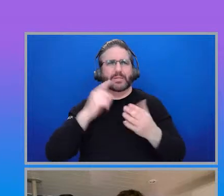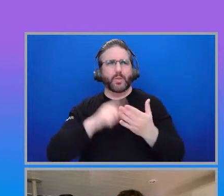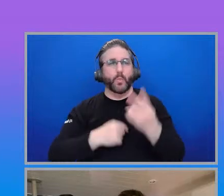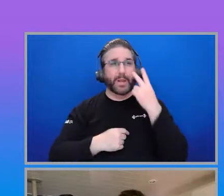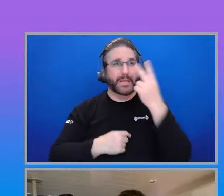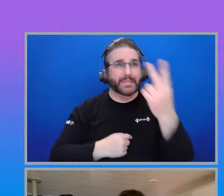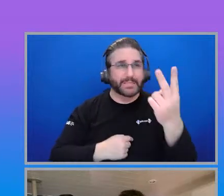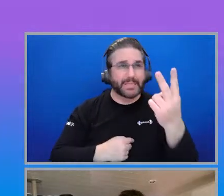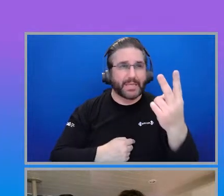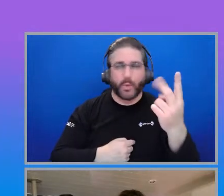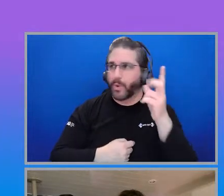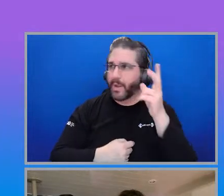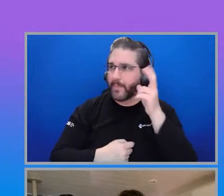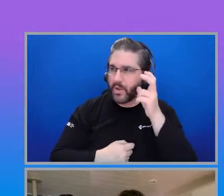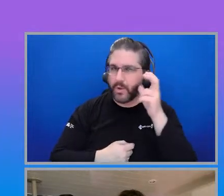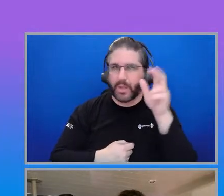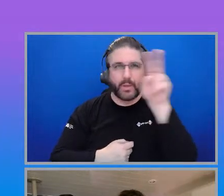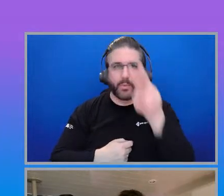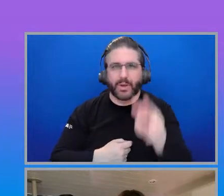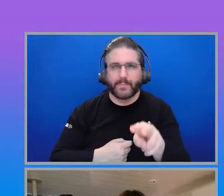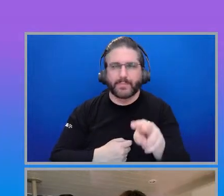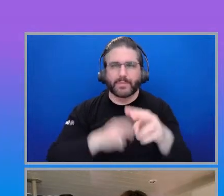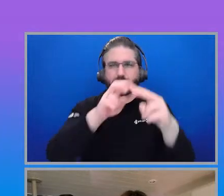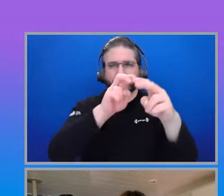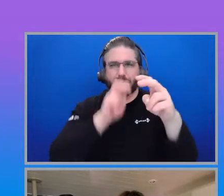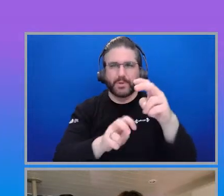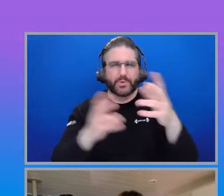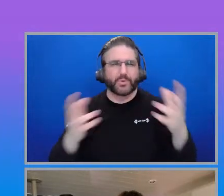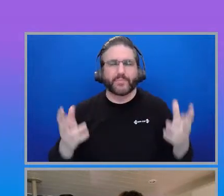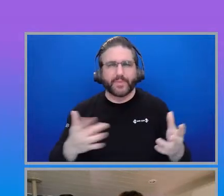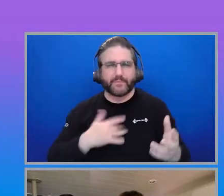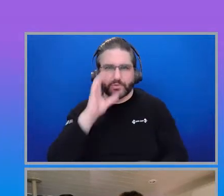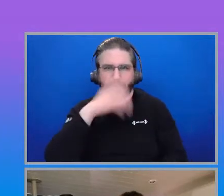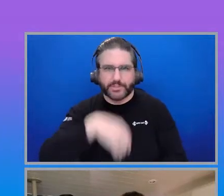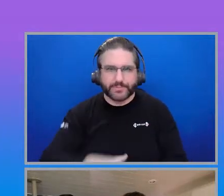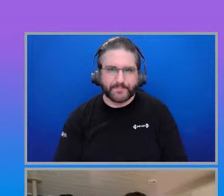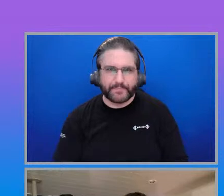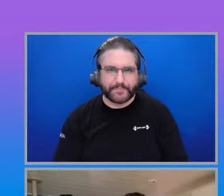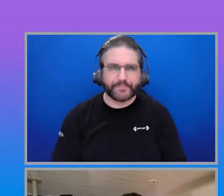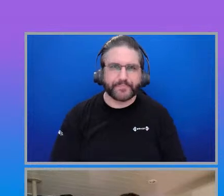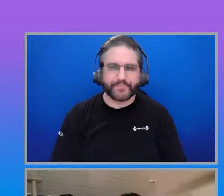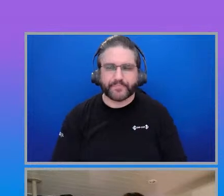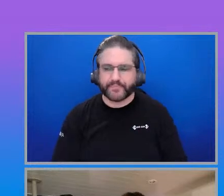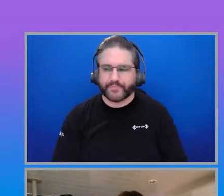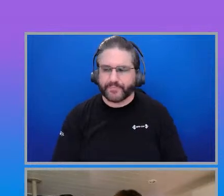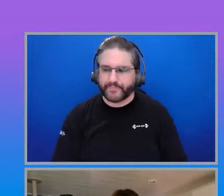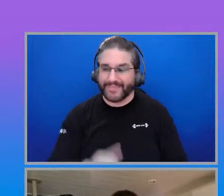what they jump to or hear read out. Now, this has been raised